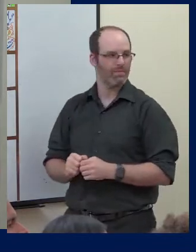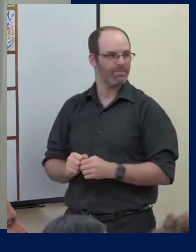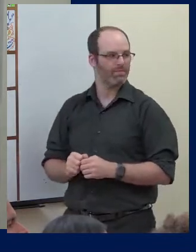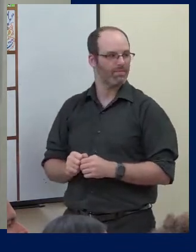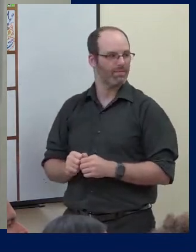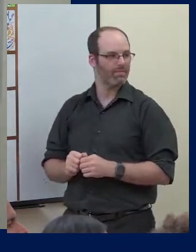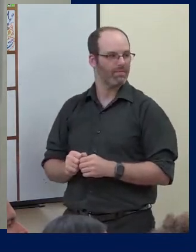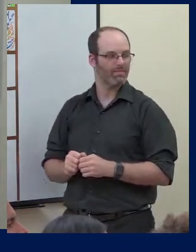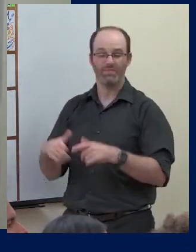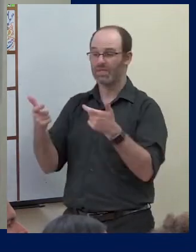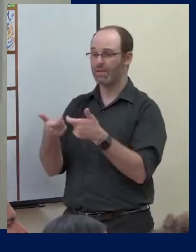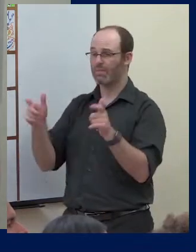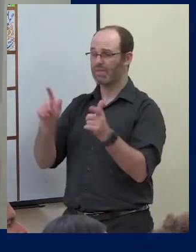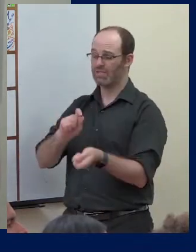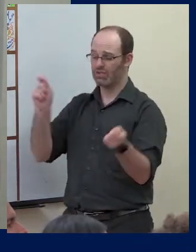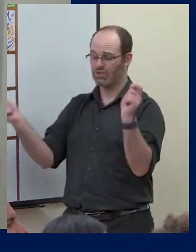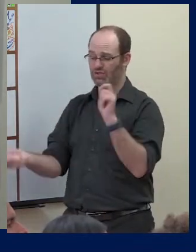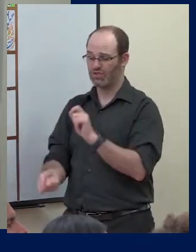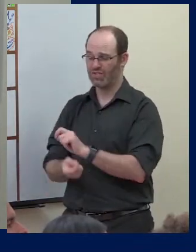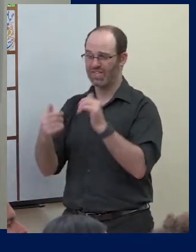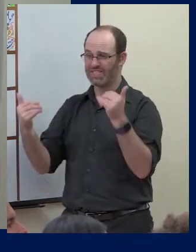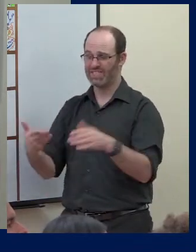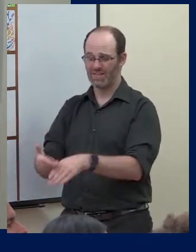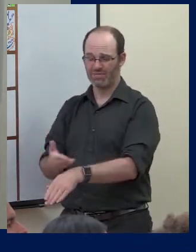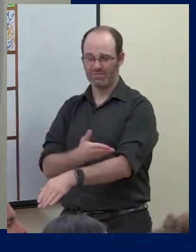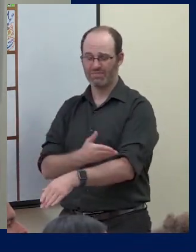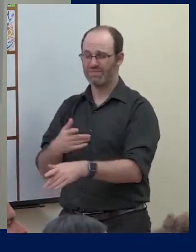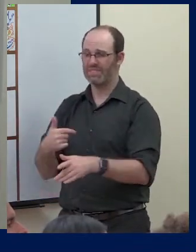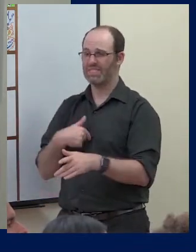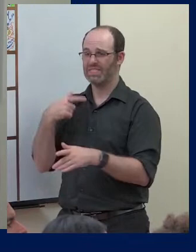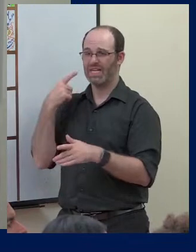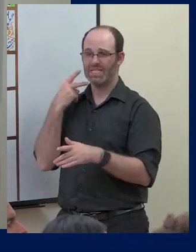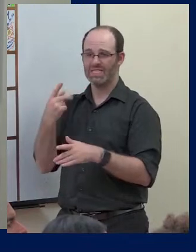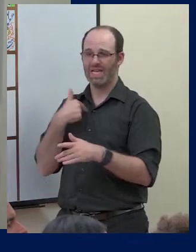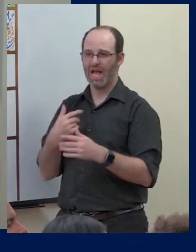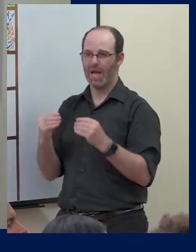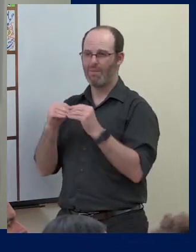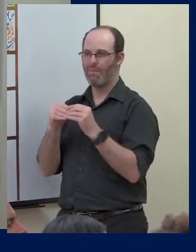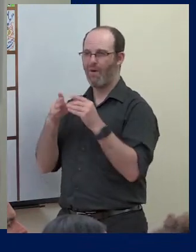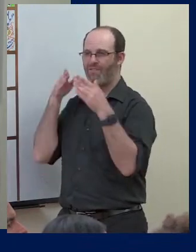The biggest change I see now as you myself as I am more future oriented.